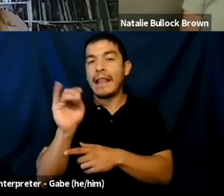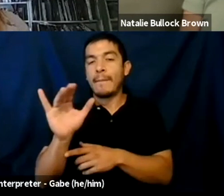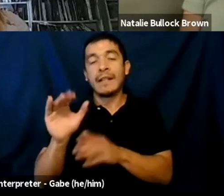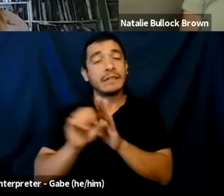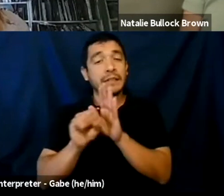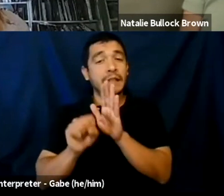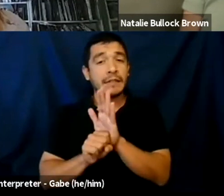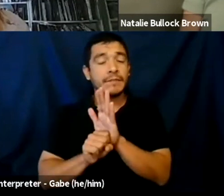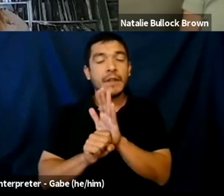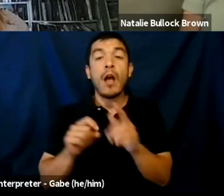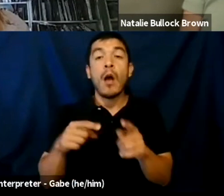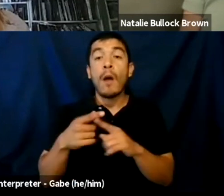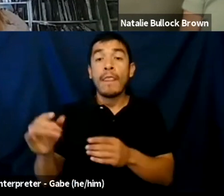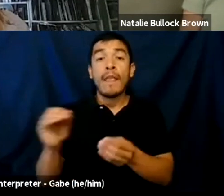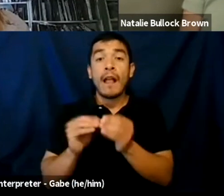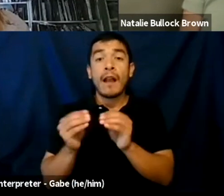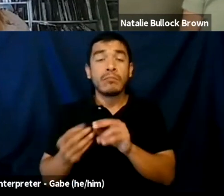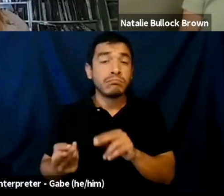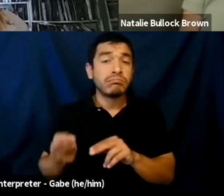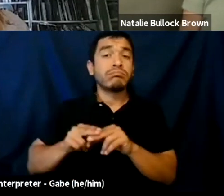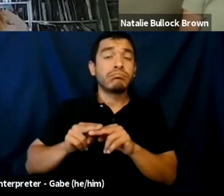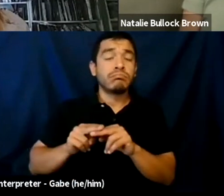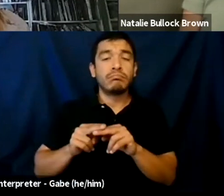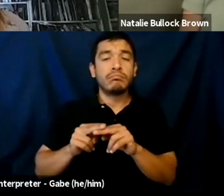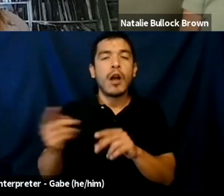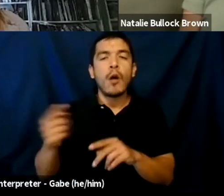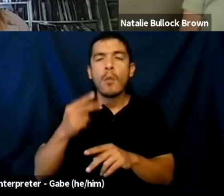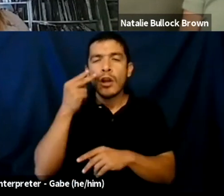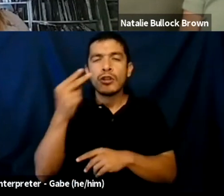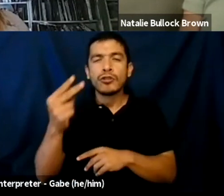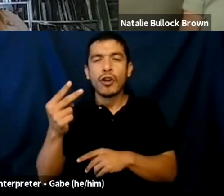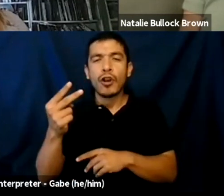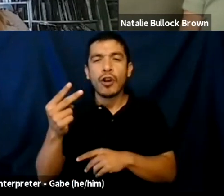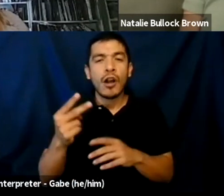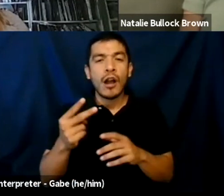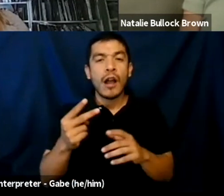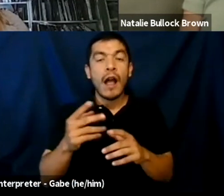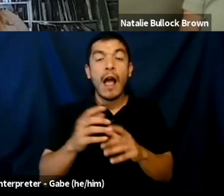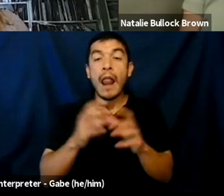we saw that there was a fairly intense interest on the part of the media